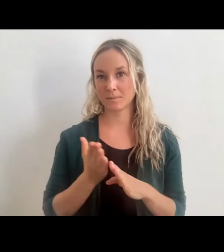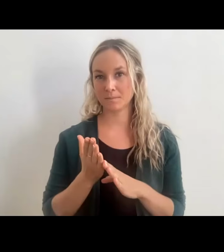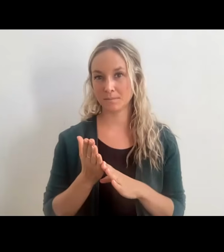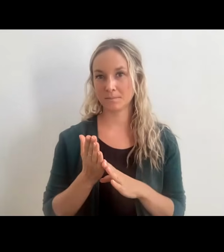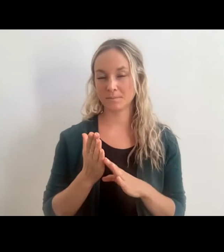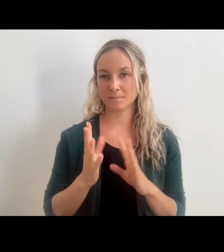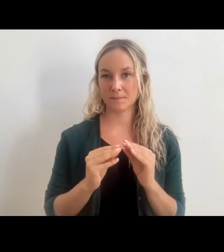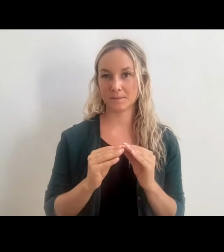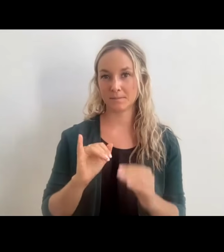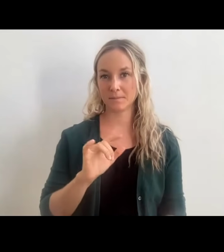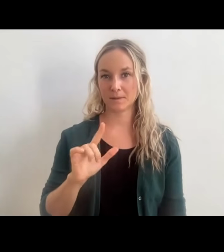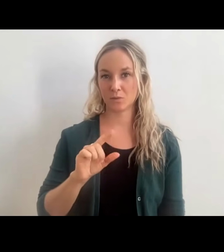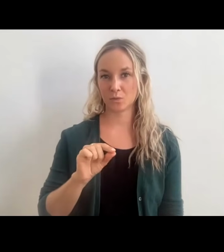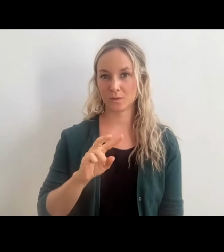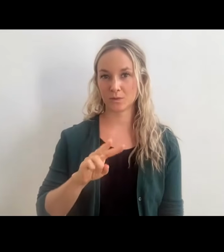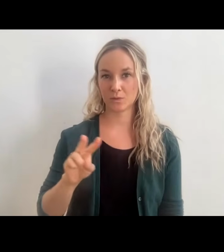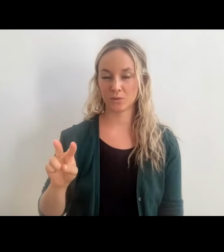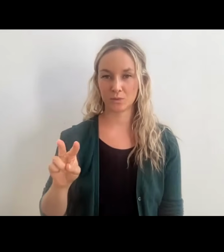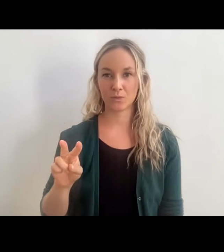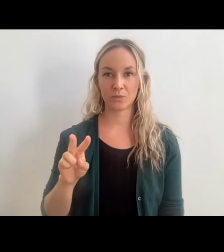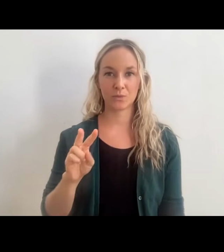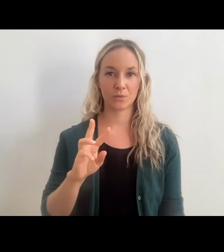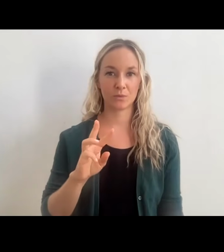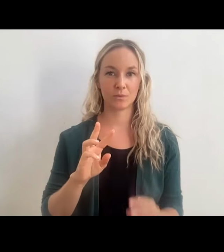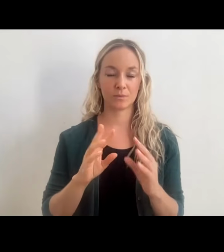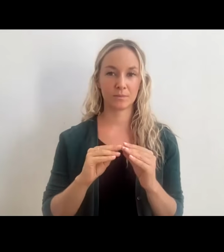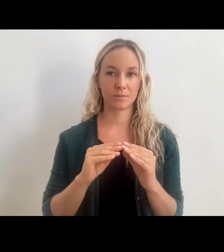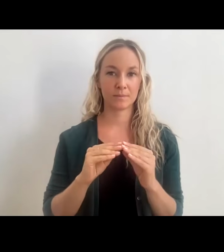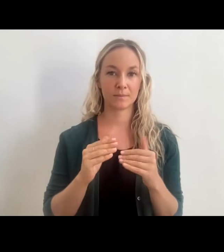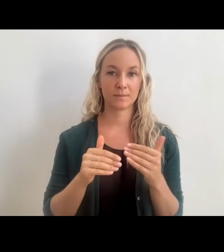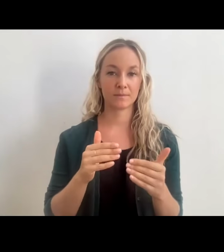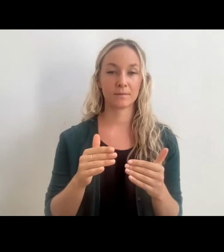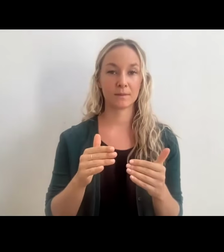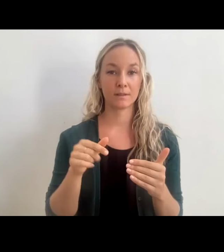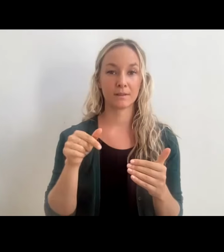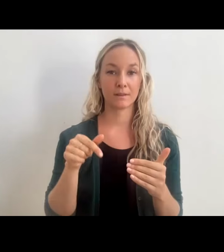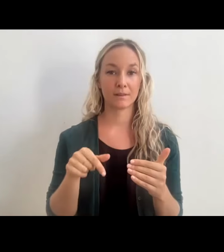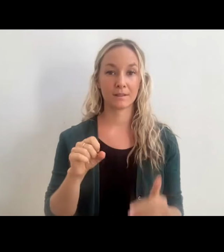sponsored by Waymo, We do have closed captioning available